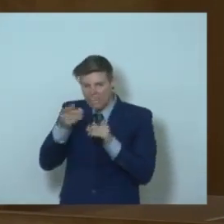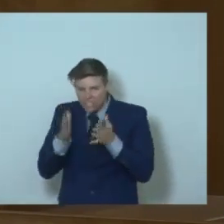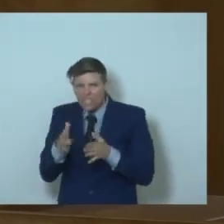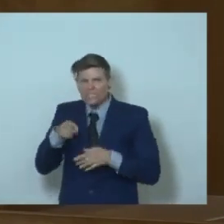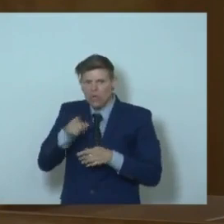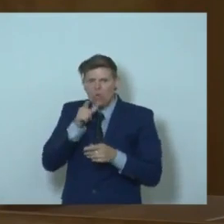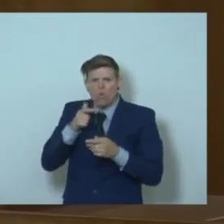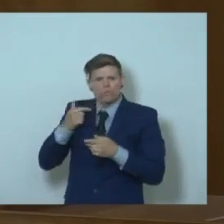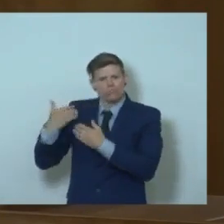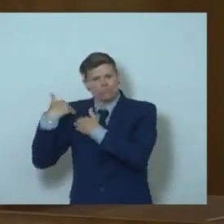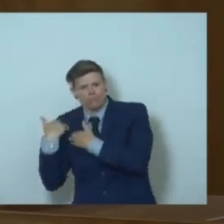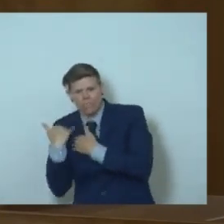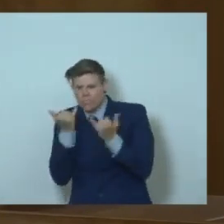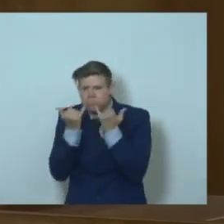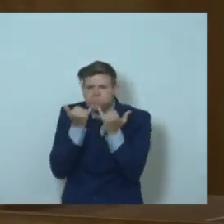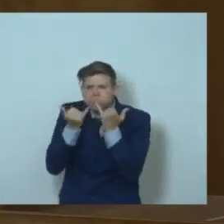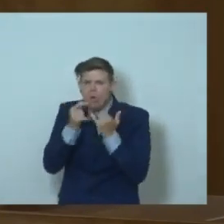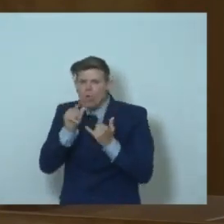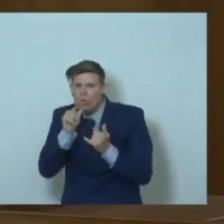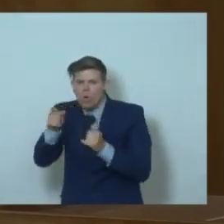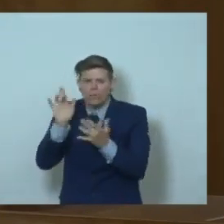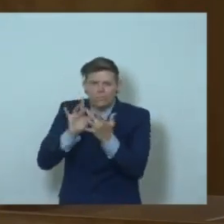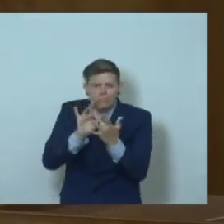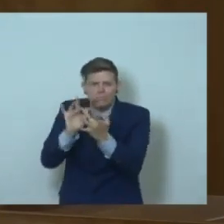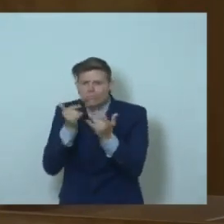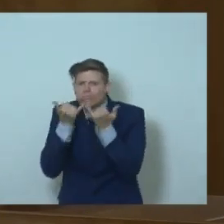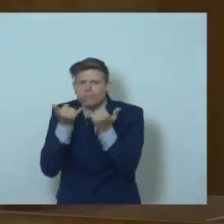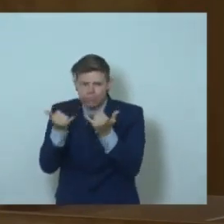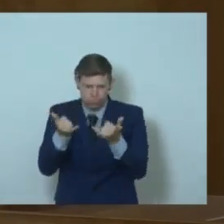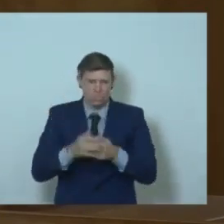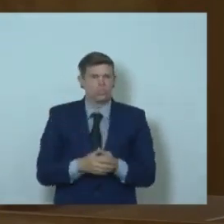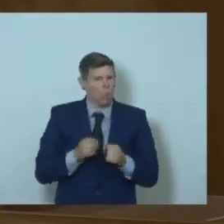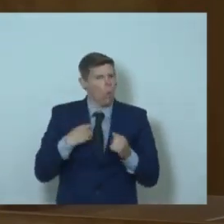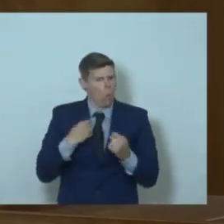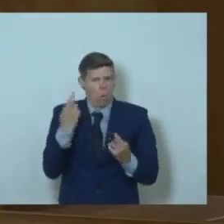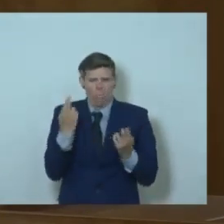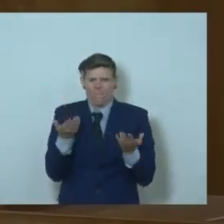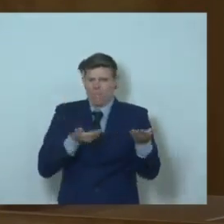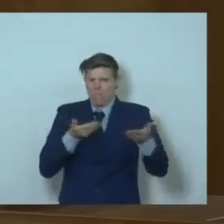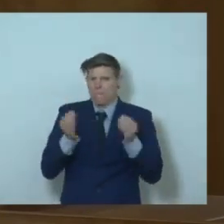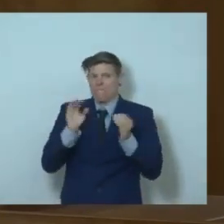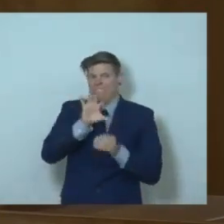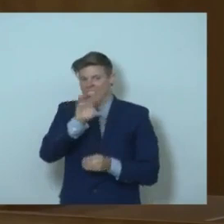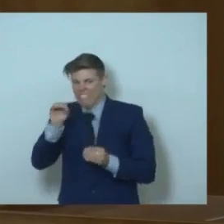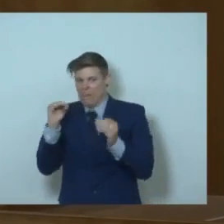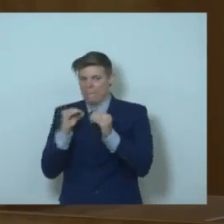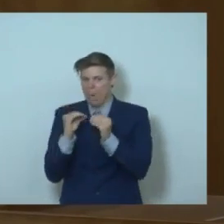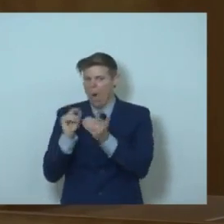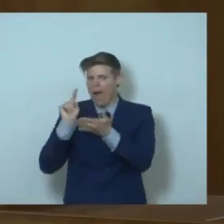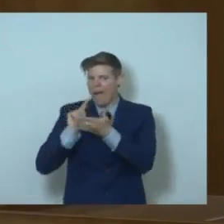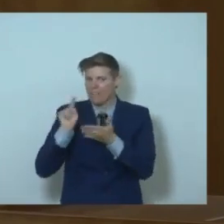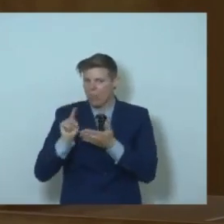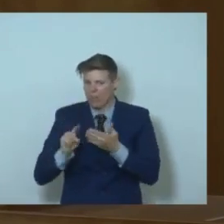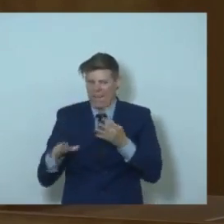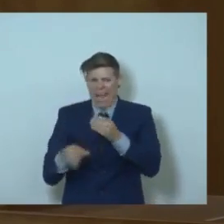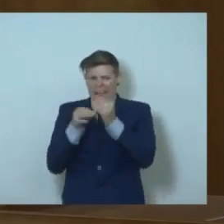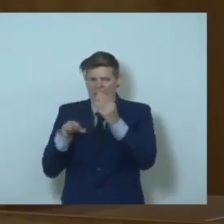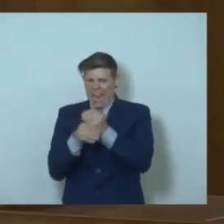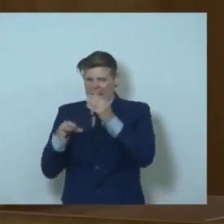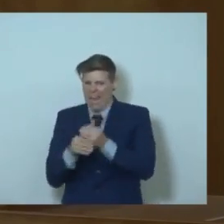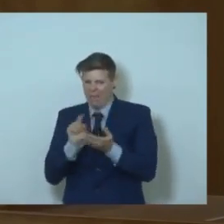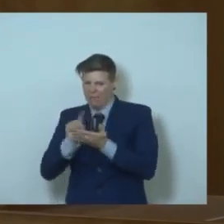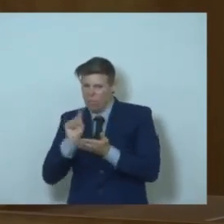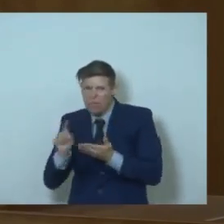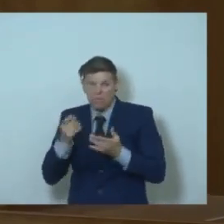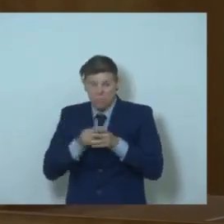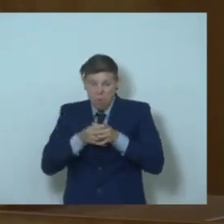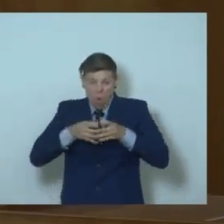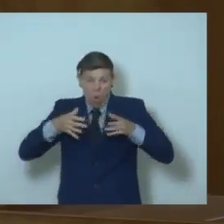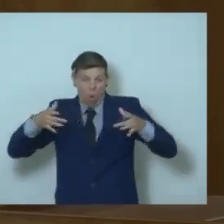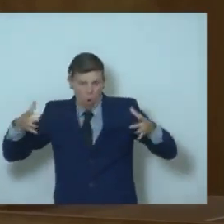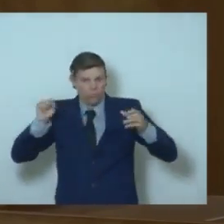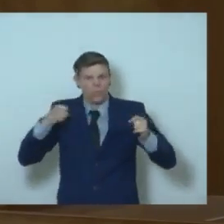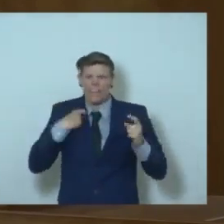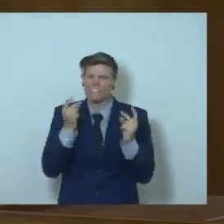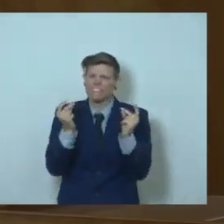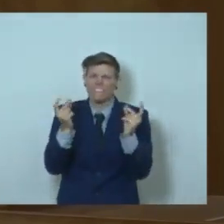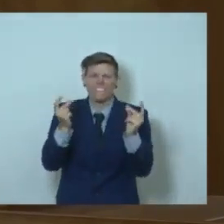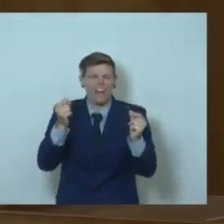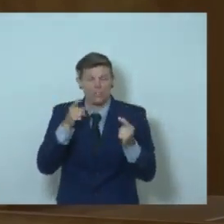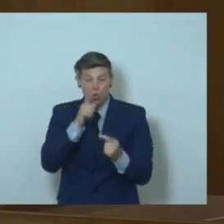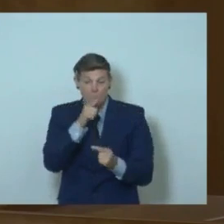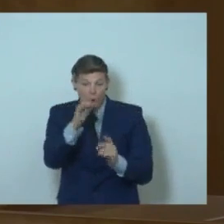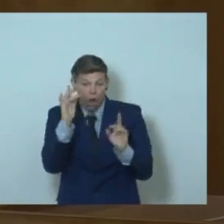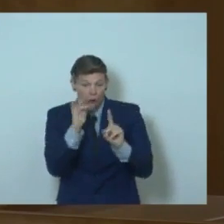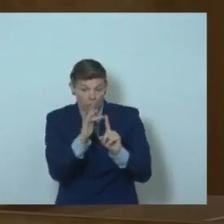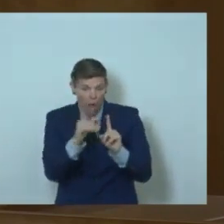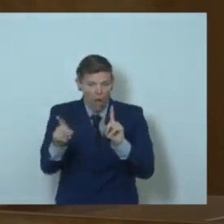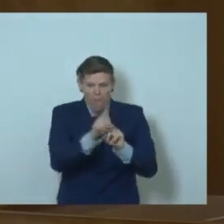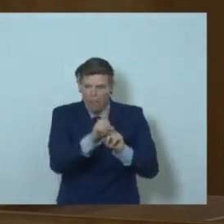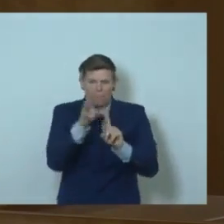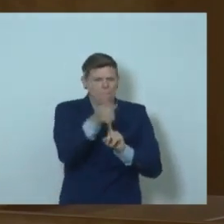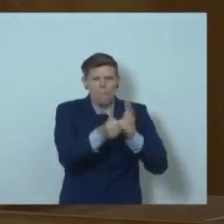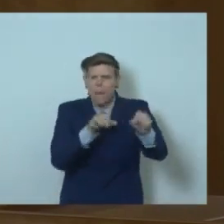THOSE ARE THE SUPERVISORS 24 CONTRACT CONTACT CONTACT TRACERS START NEXT WEEK, AND THEN THE PLAN IS TO BRING ON ABOUT 50 MORE PER WEEK UNTIL WE’RE ABLE TO RAPIDLY IDENTIFY AND CONTACT